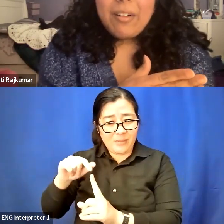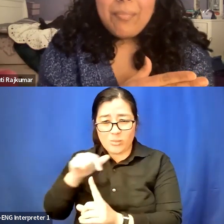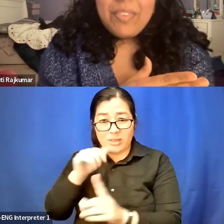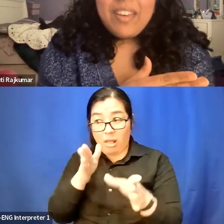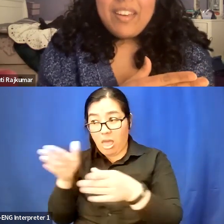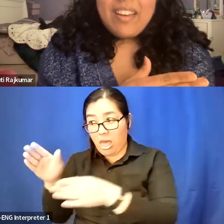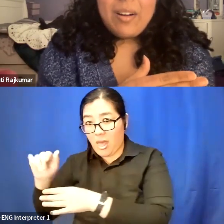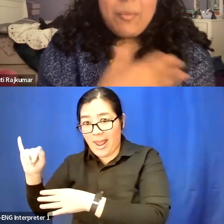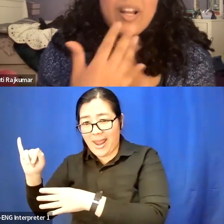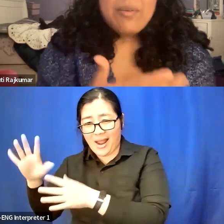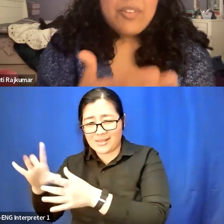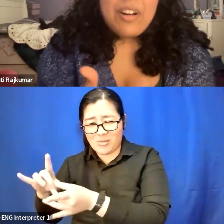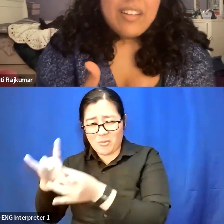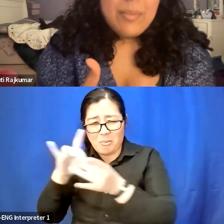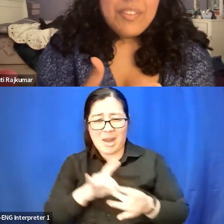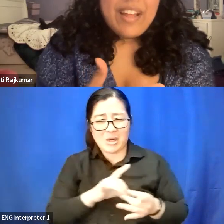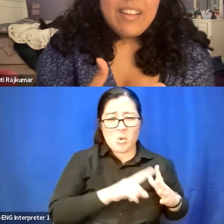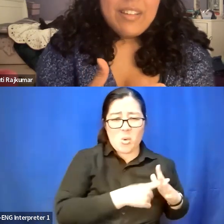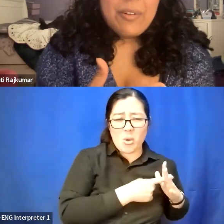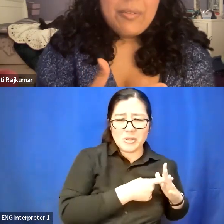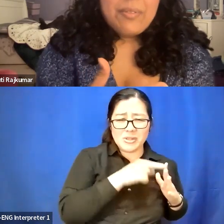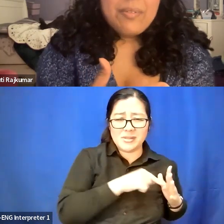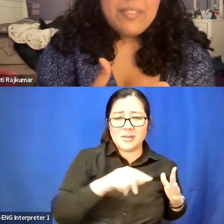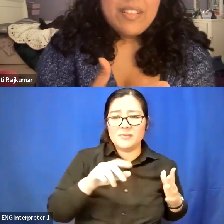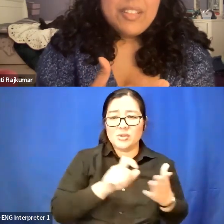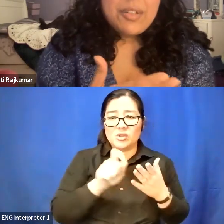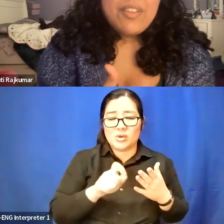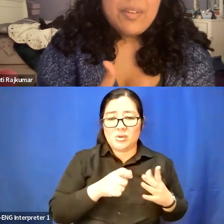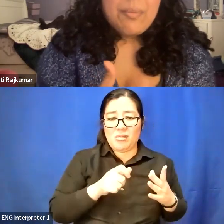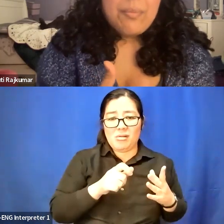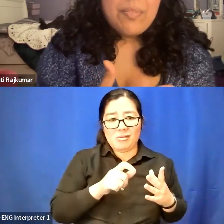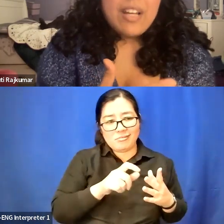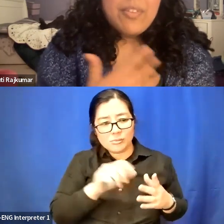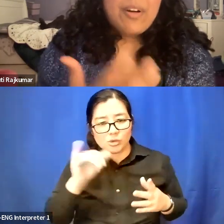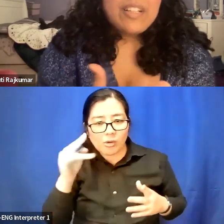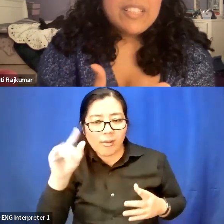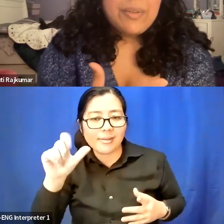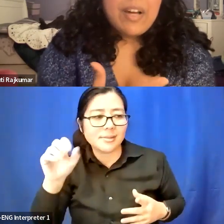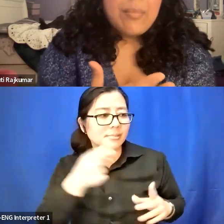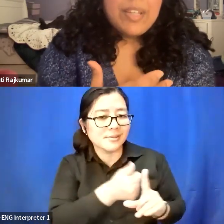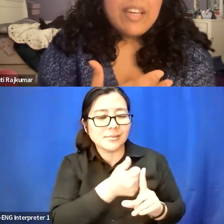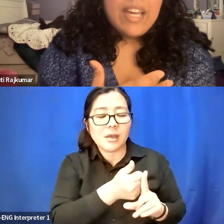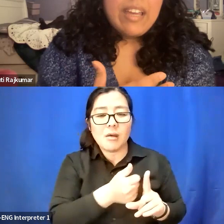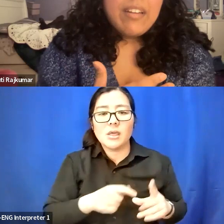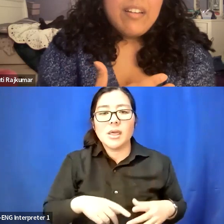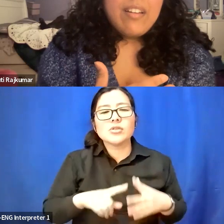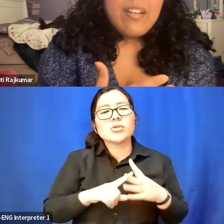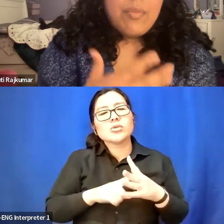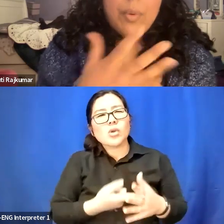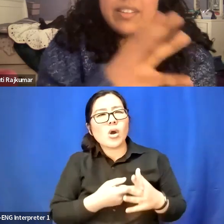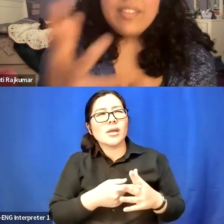What I was taught was that, you know, journalism kind of started to kind of be a voice